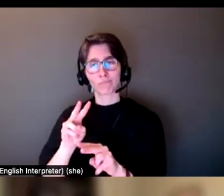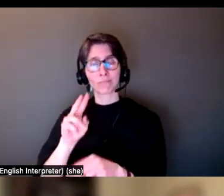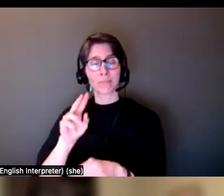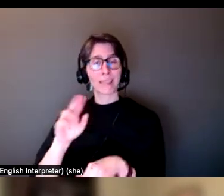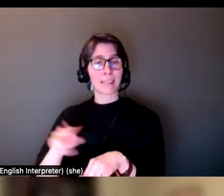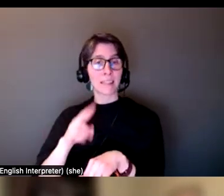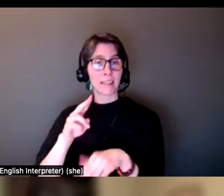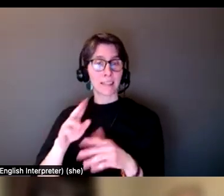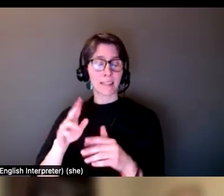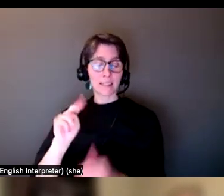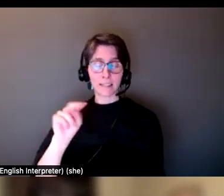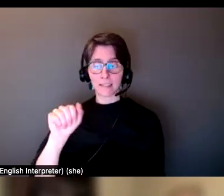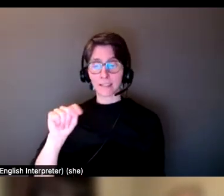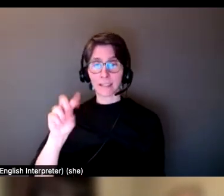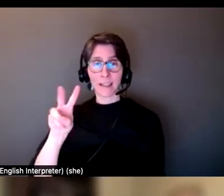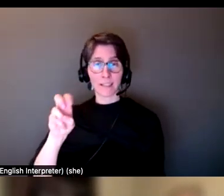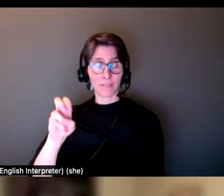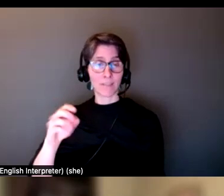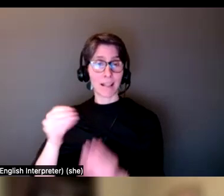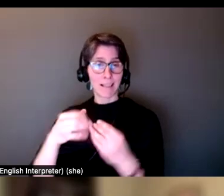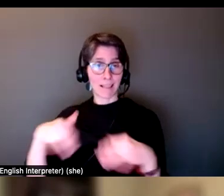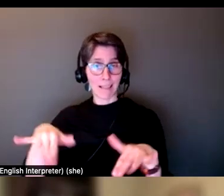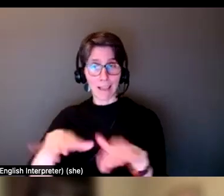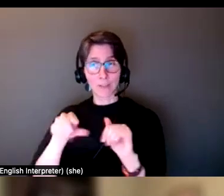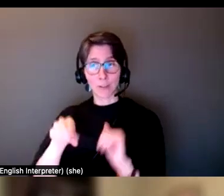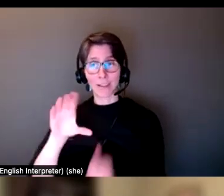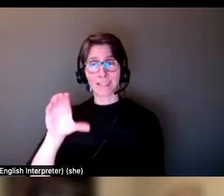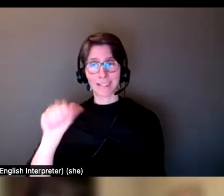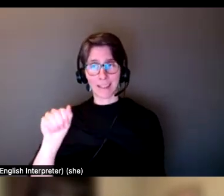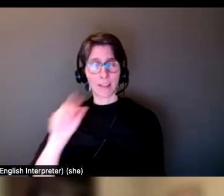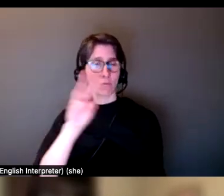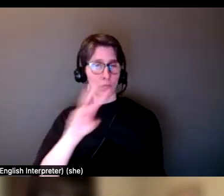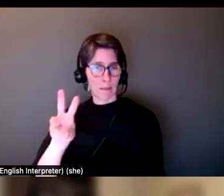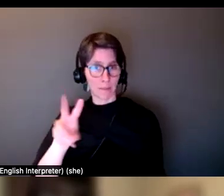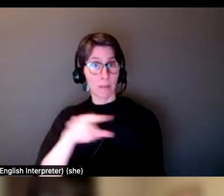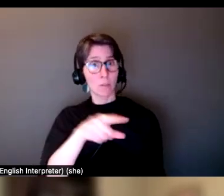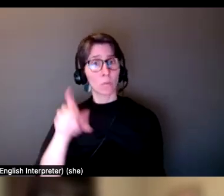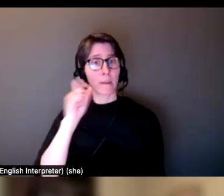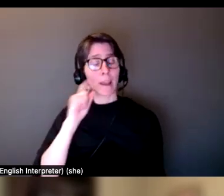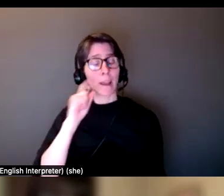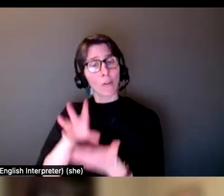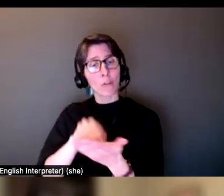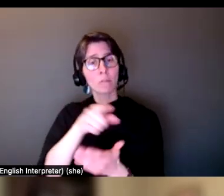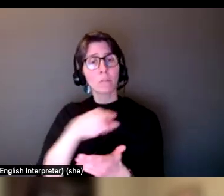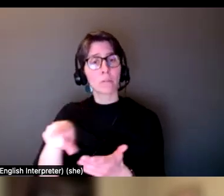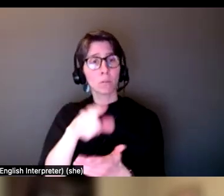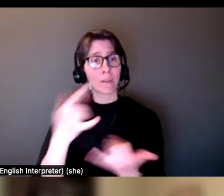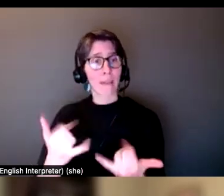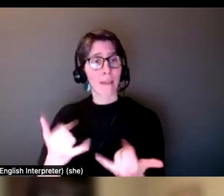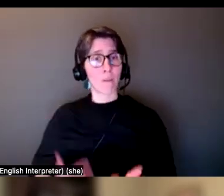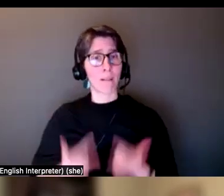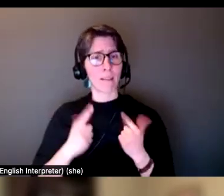website to learn more about the peoples whose lands that you're joining from today. Moreover,